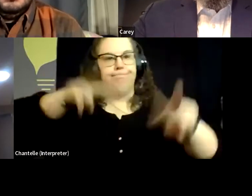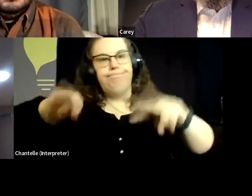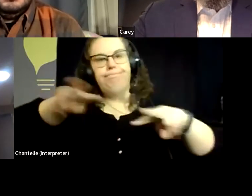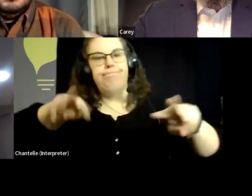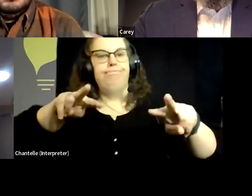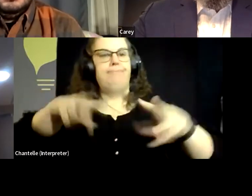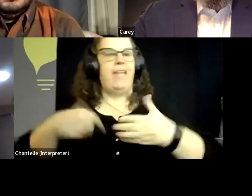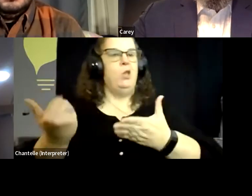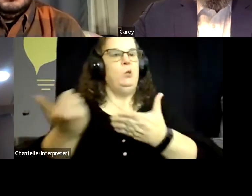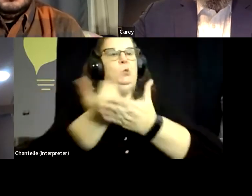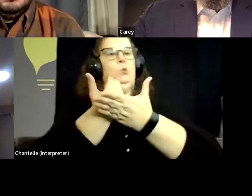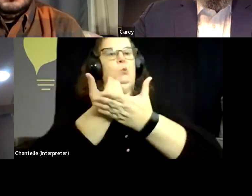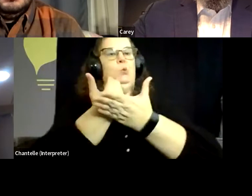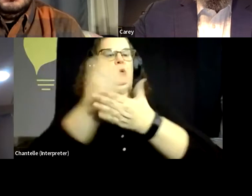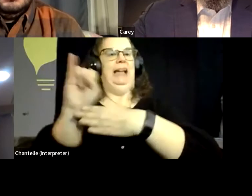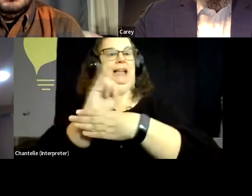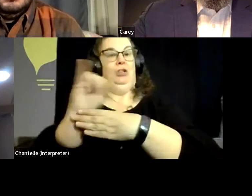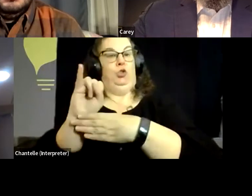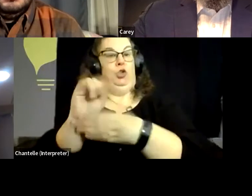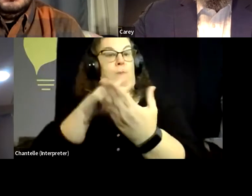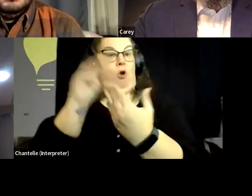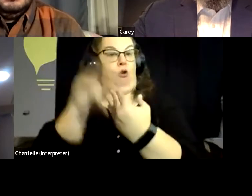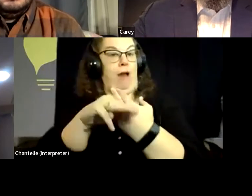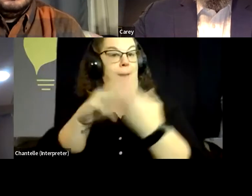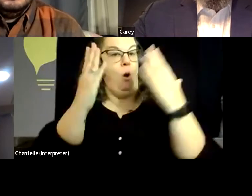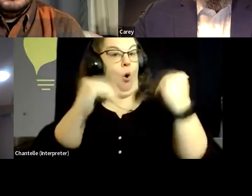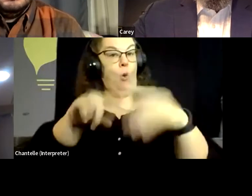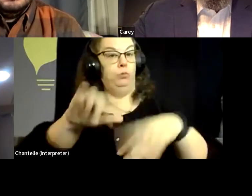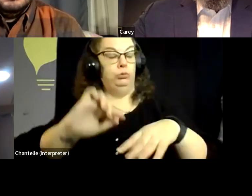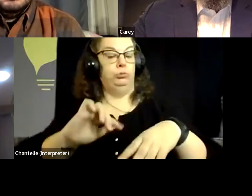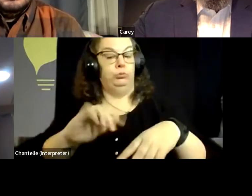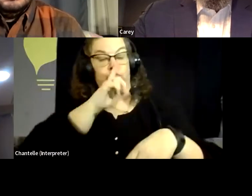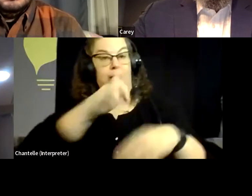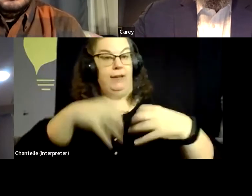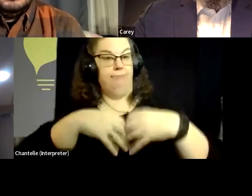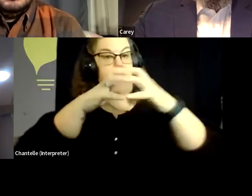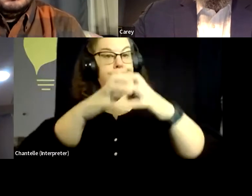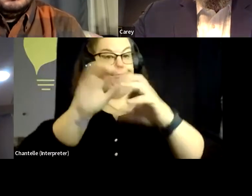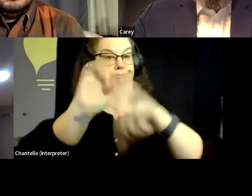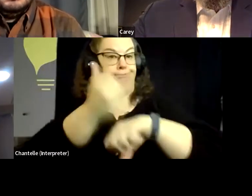new internship program that we hope to get launched this summer where we would -- if it was